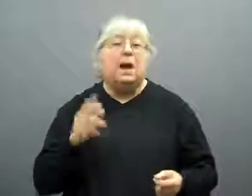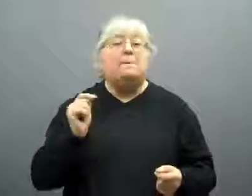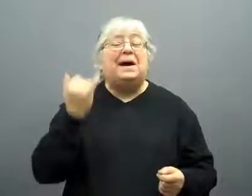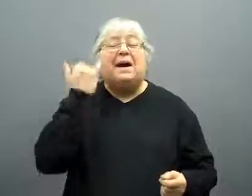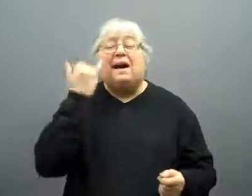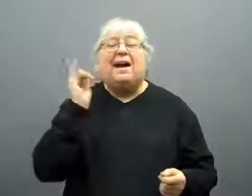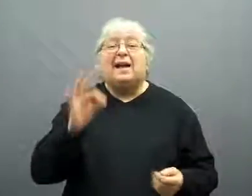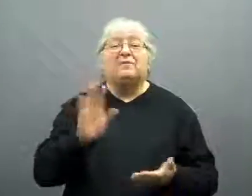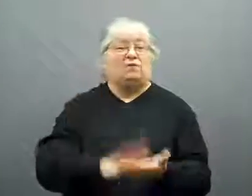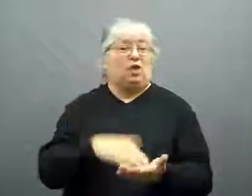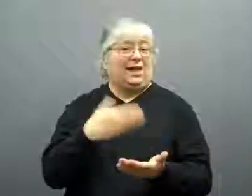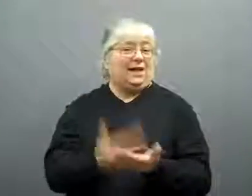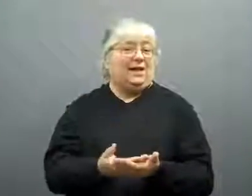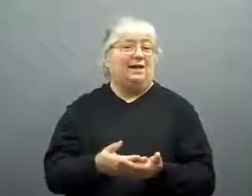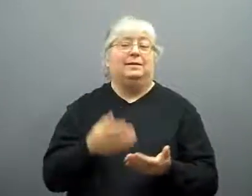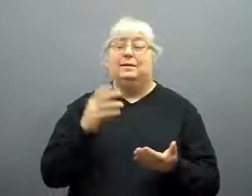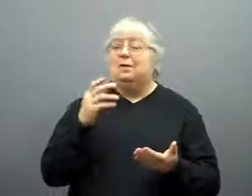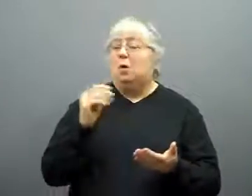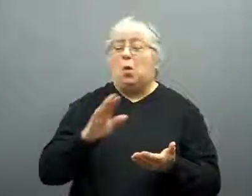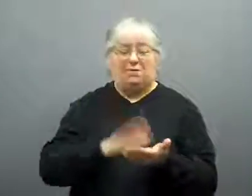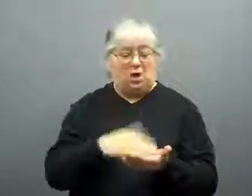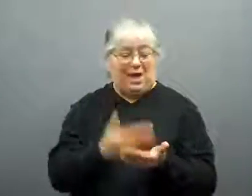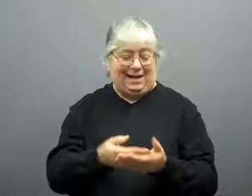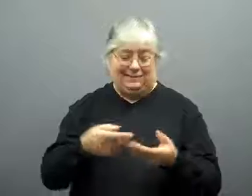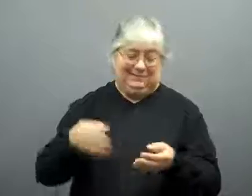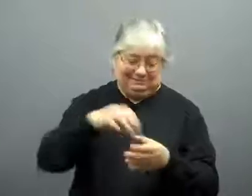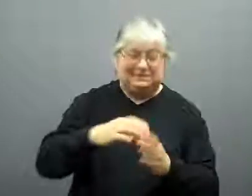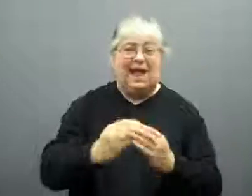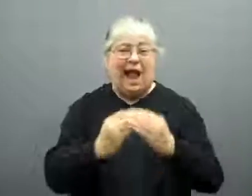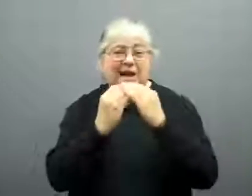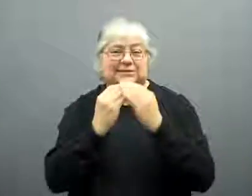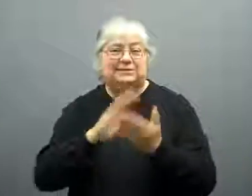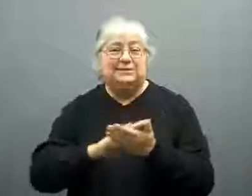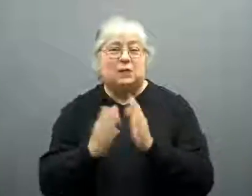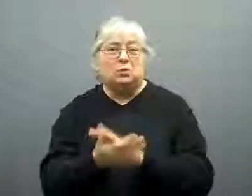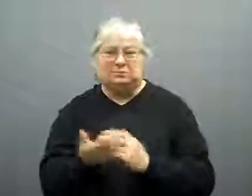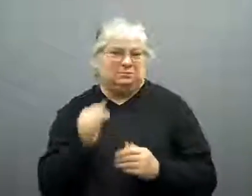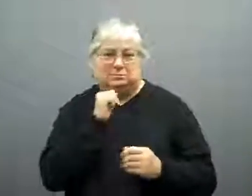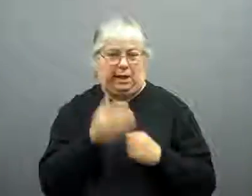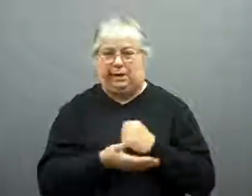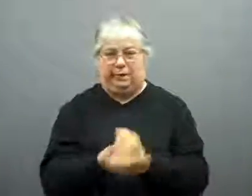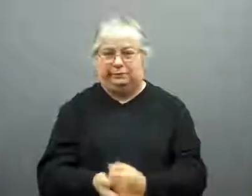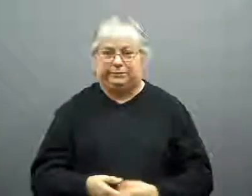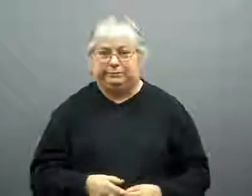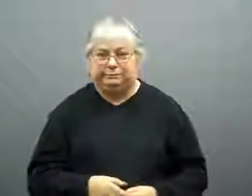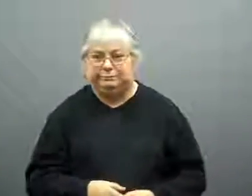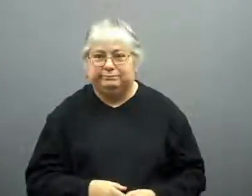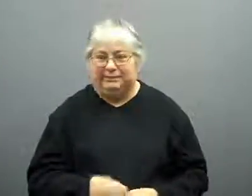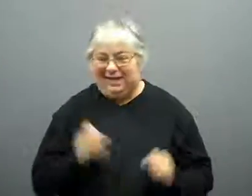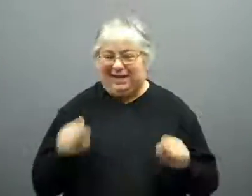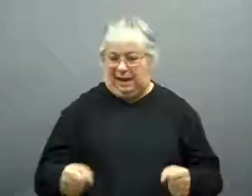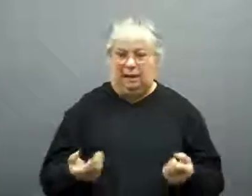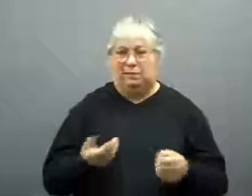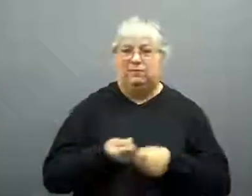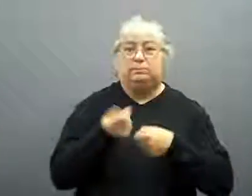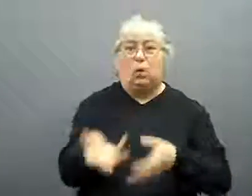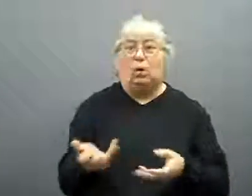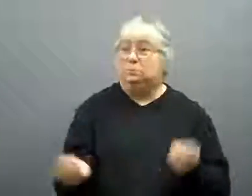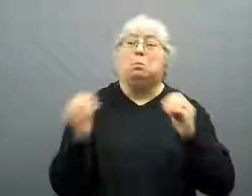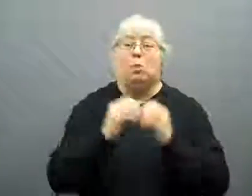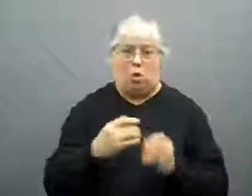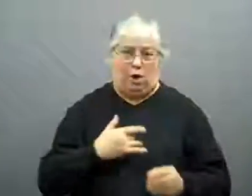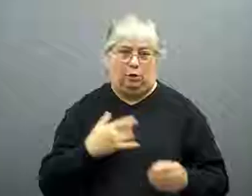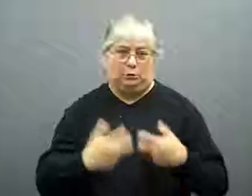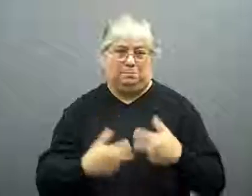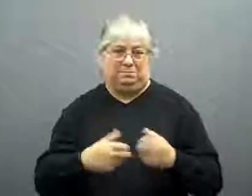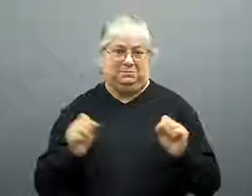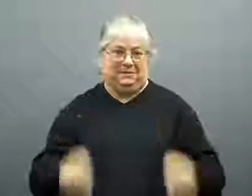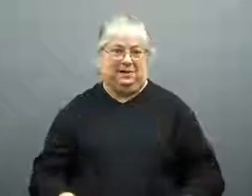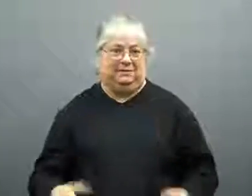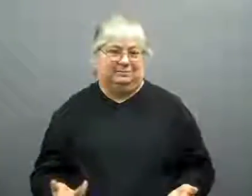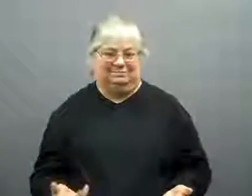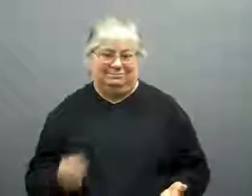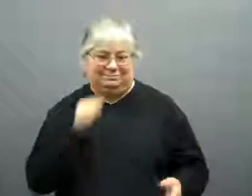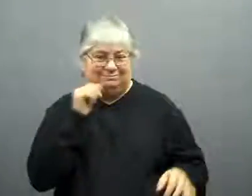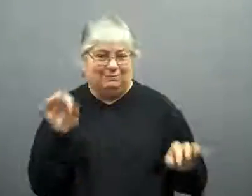Fried fish and sandwiches do not.